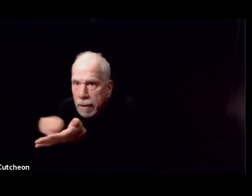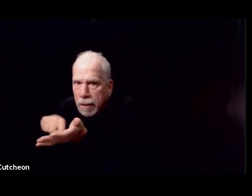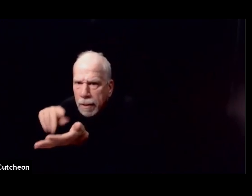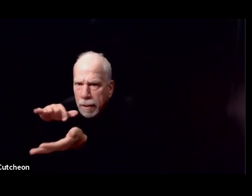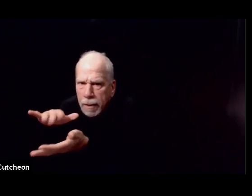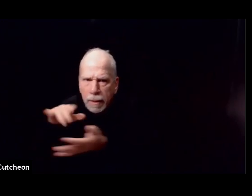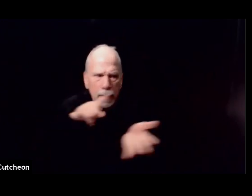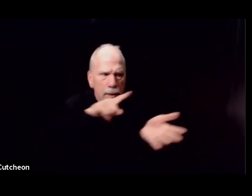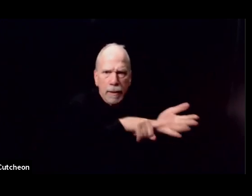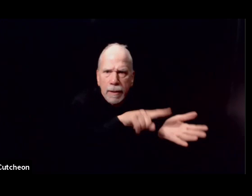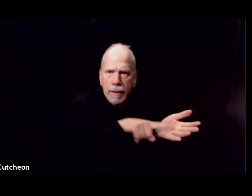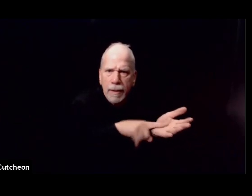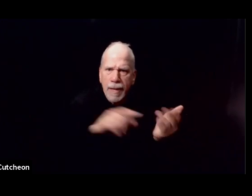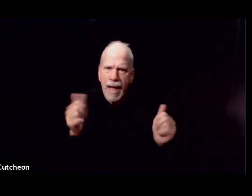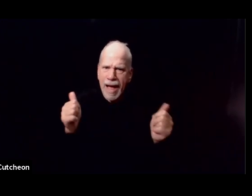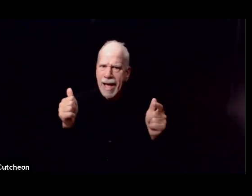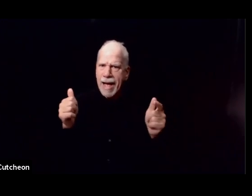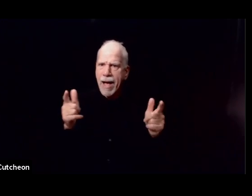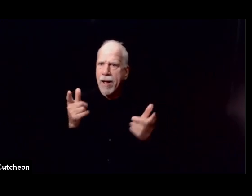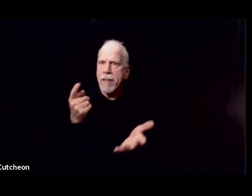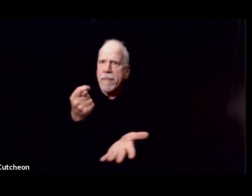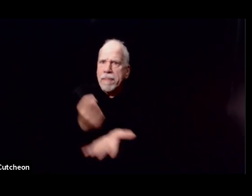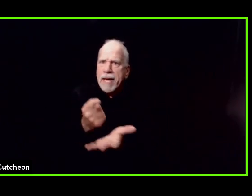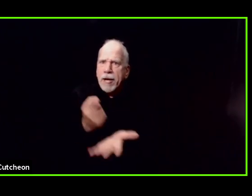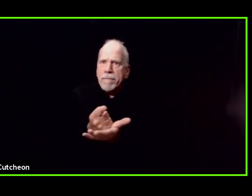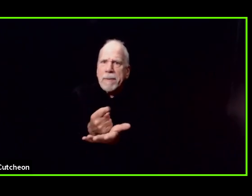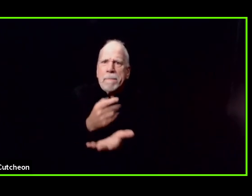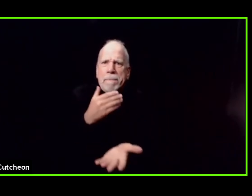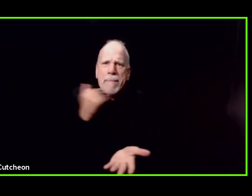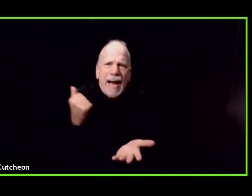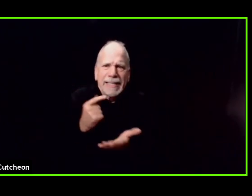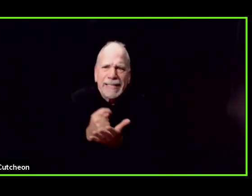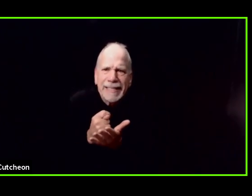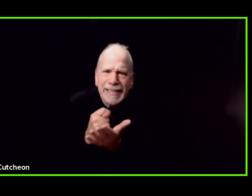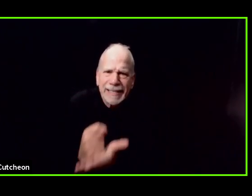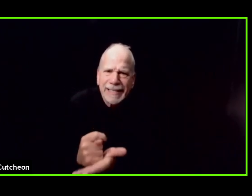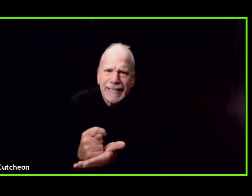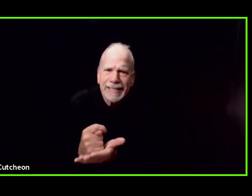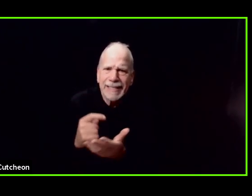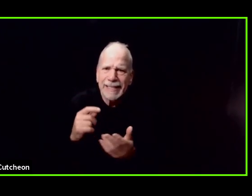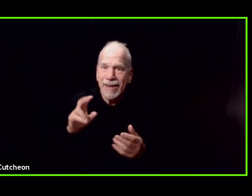bullet for COVID-19 is is probably hoping for a miracle you know when we look at our